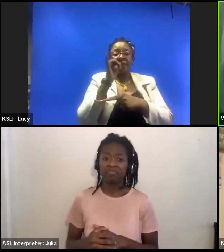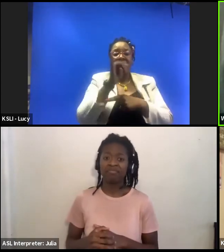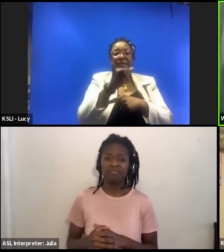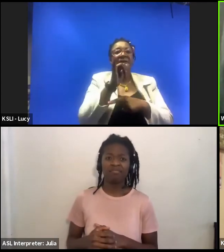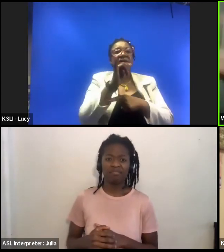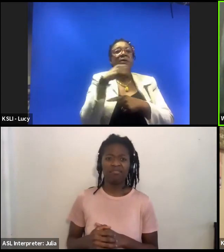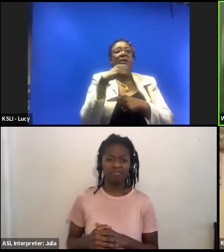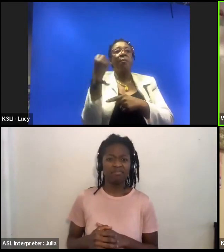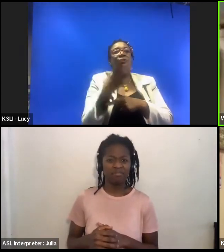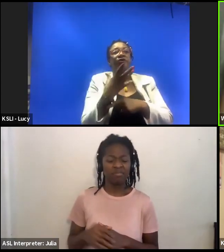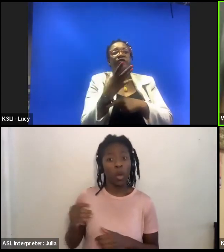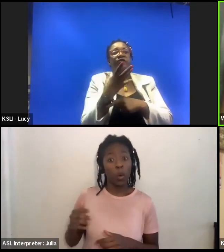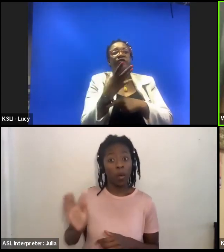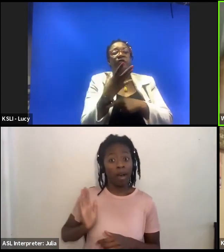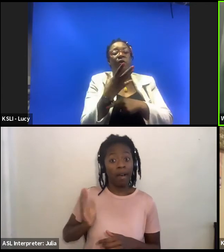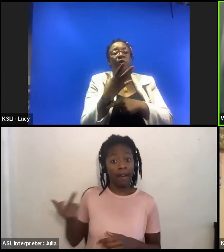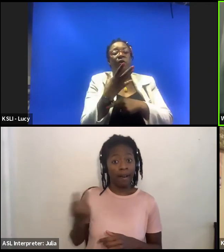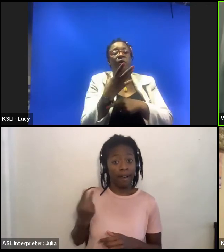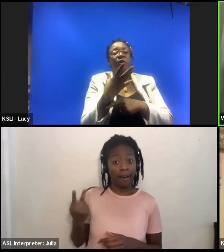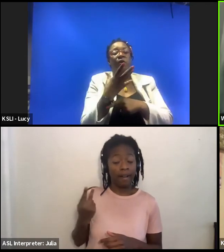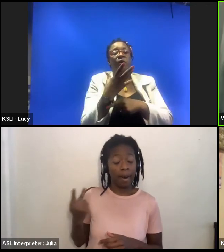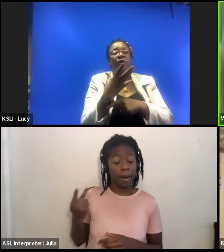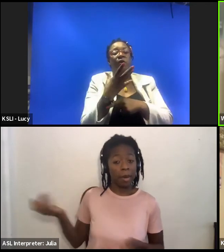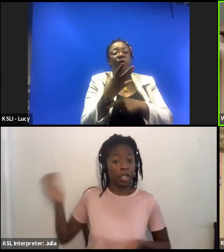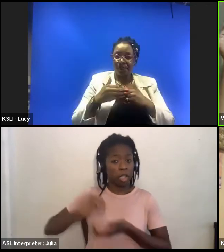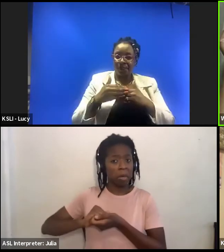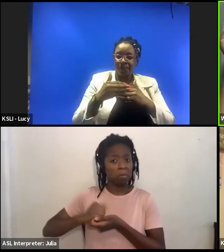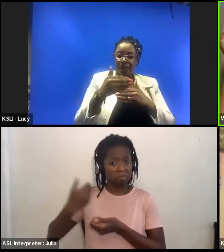proceeded to "Too Early for Birds" and we worked on the first, second, third and fourth series